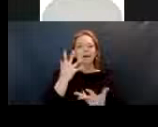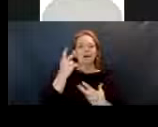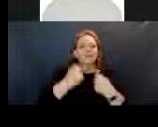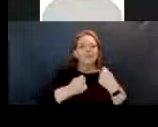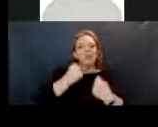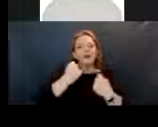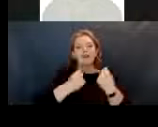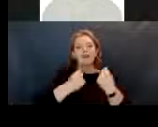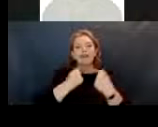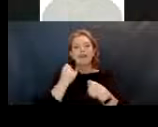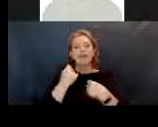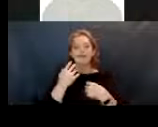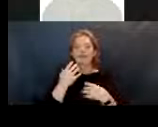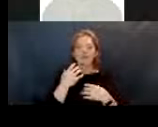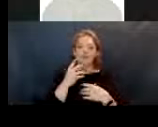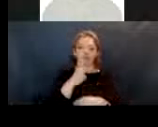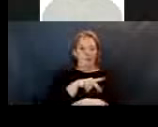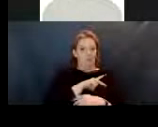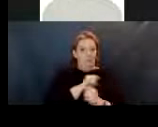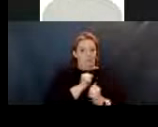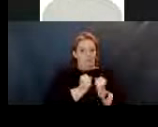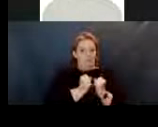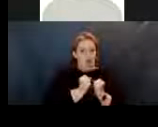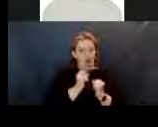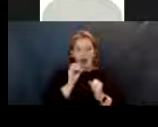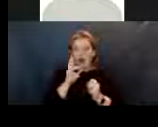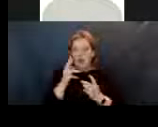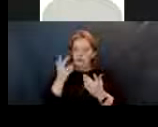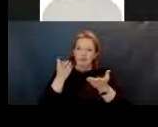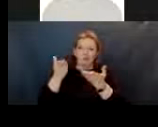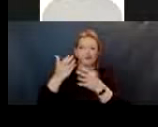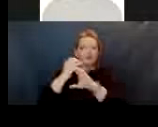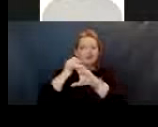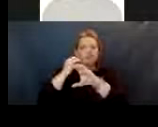service vehicles, personal automobiles,